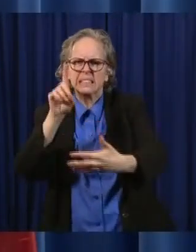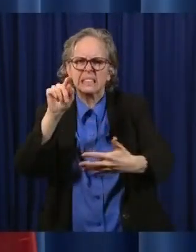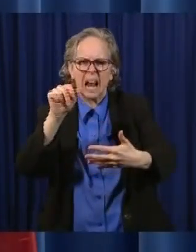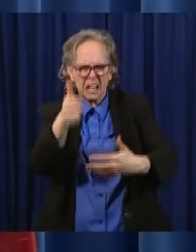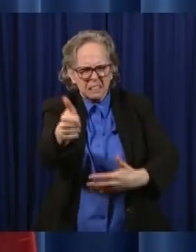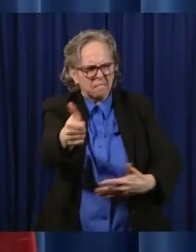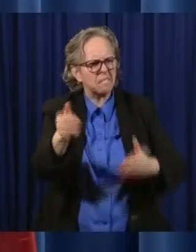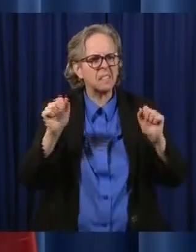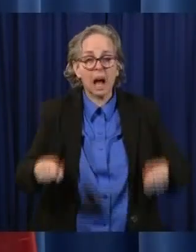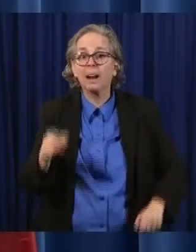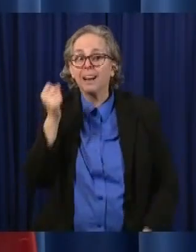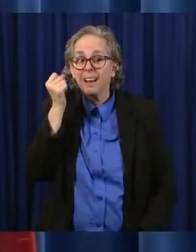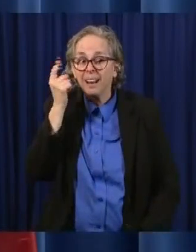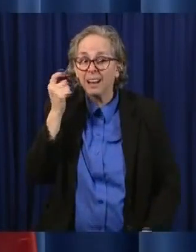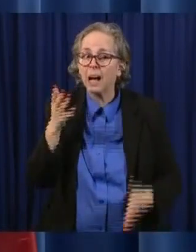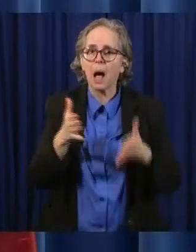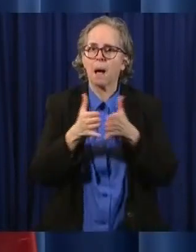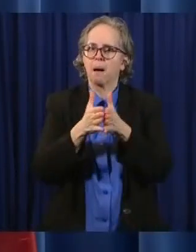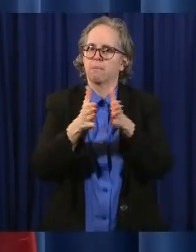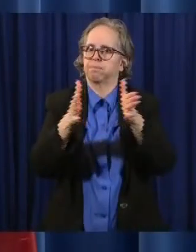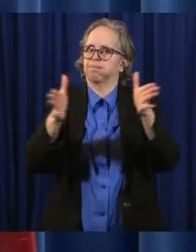SO ANYONE, ANY OHIO CITIZEN CAN